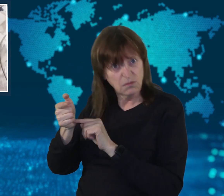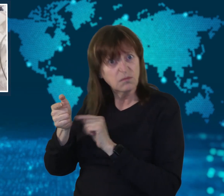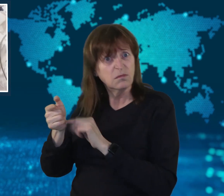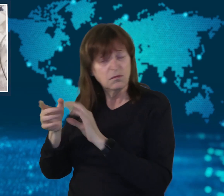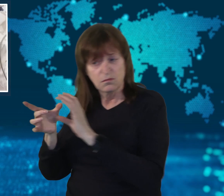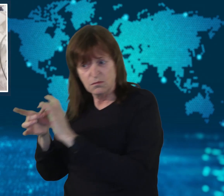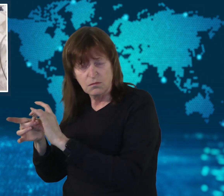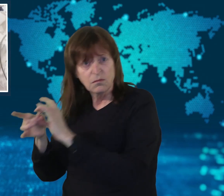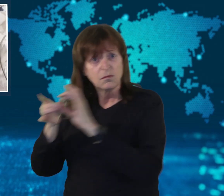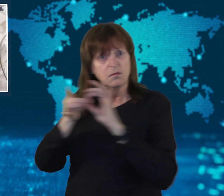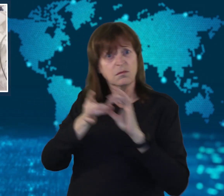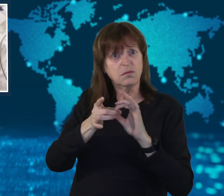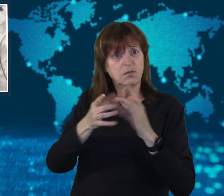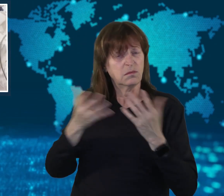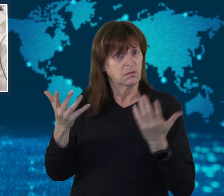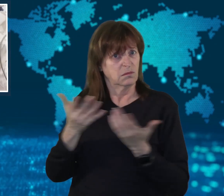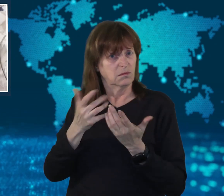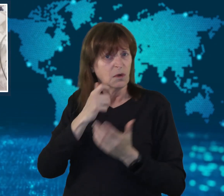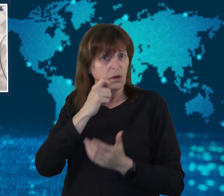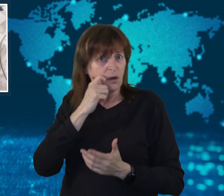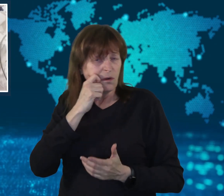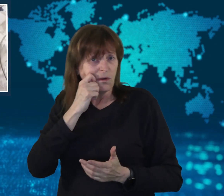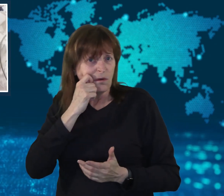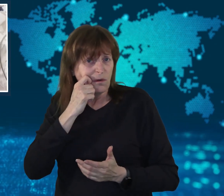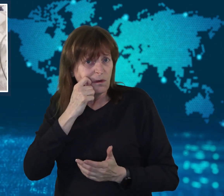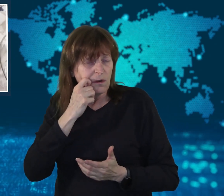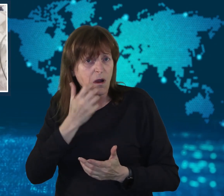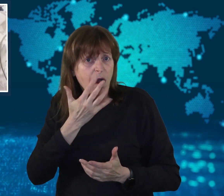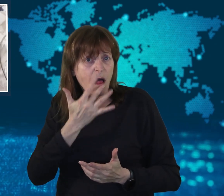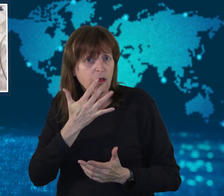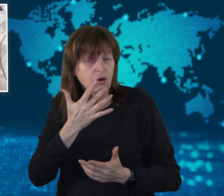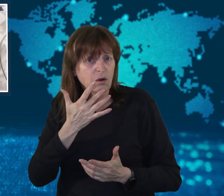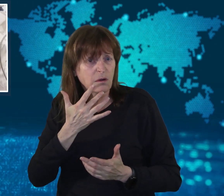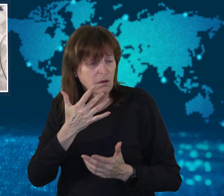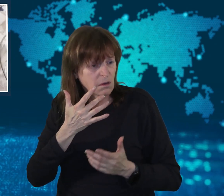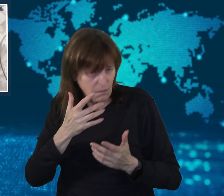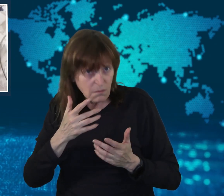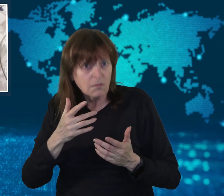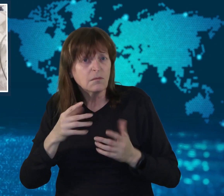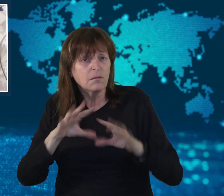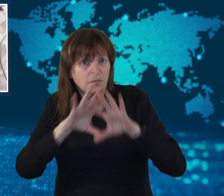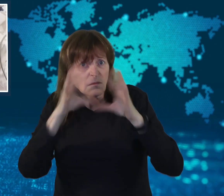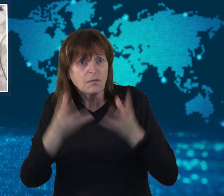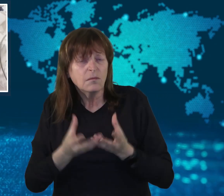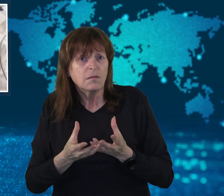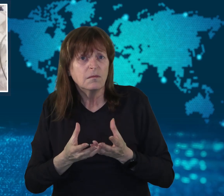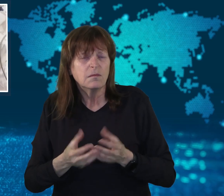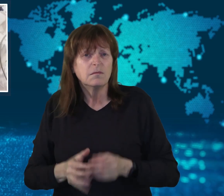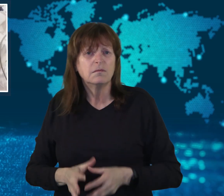Many question if the shooting was racially motivated.